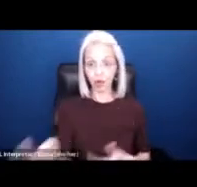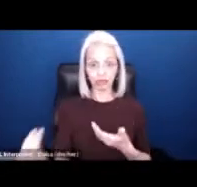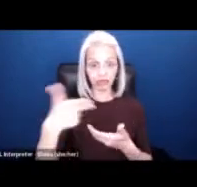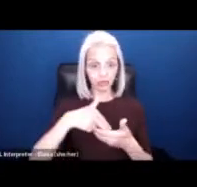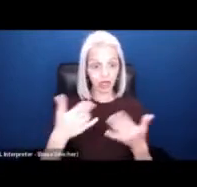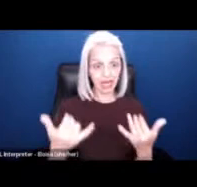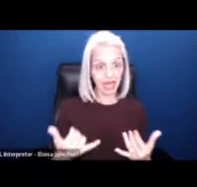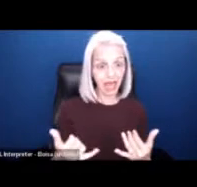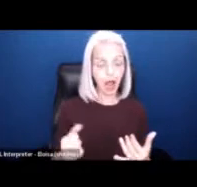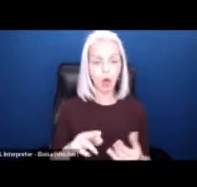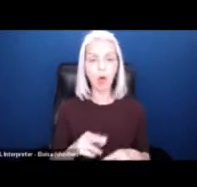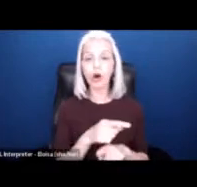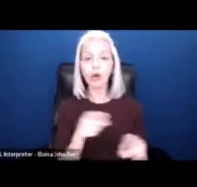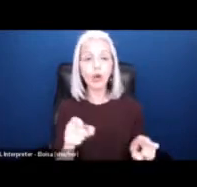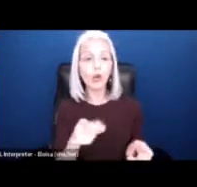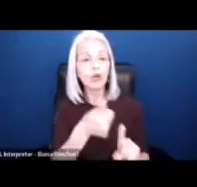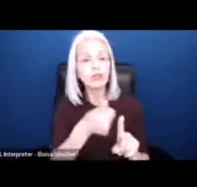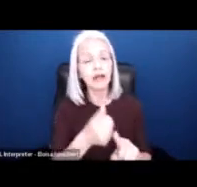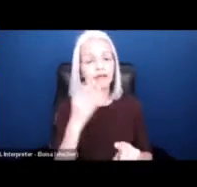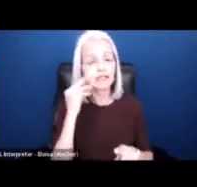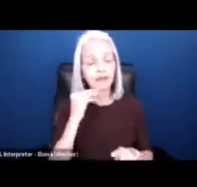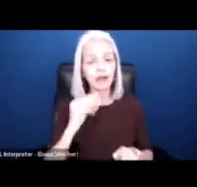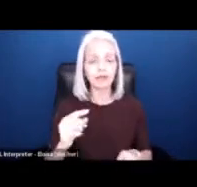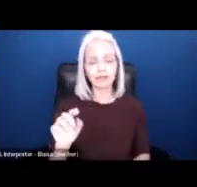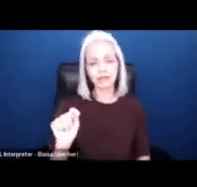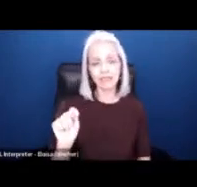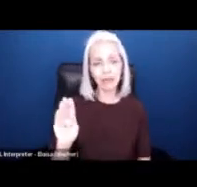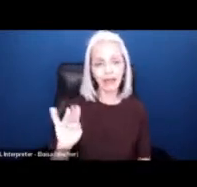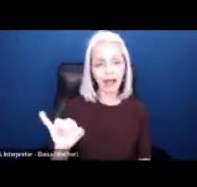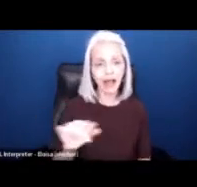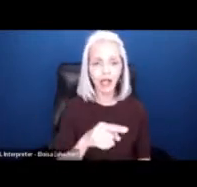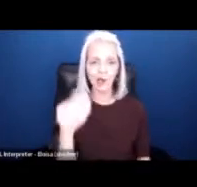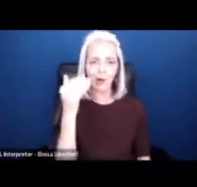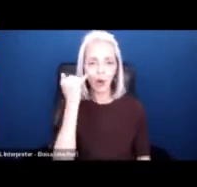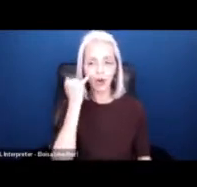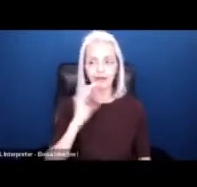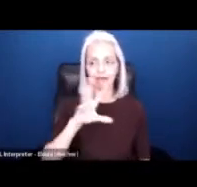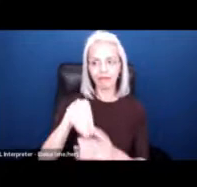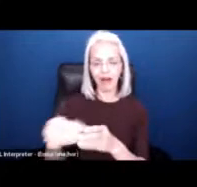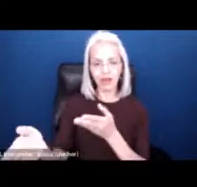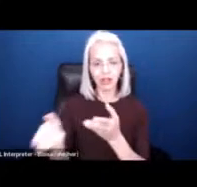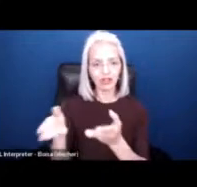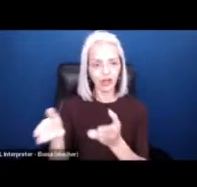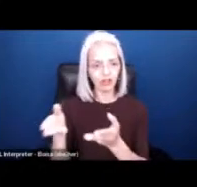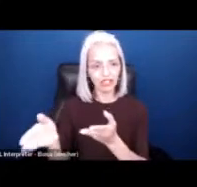persons with a traumatic brain injury, you know, when you're involved in the service delivery, if the partnerships